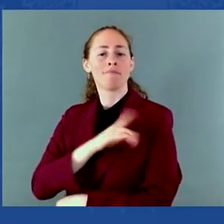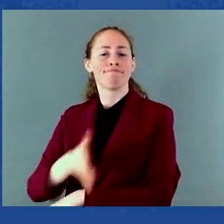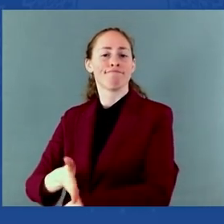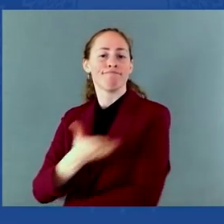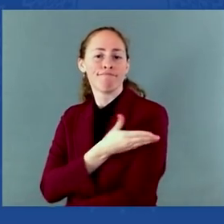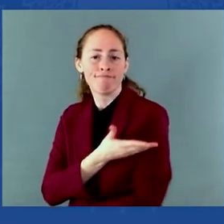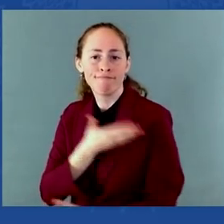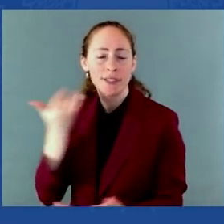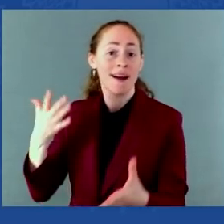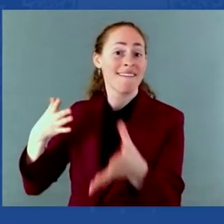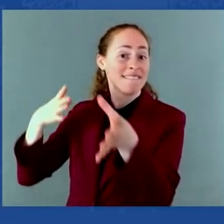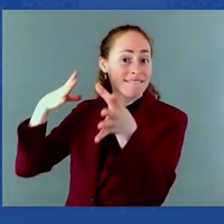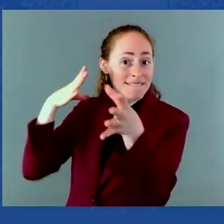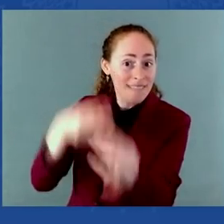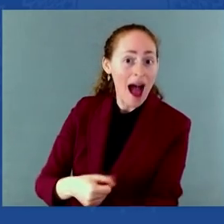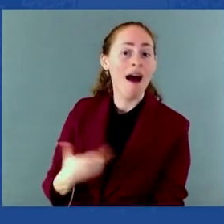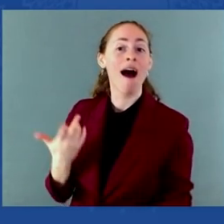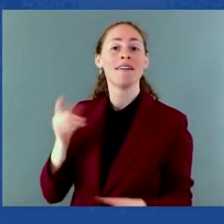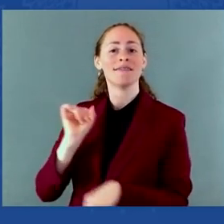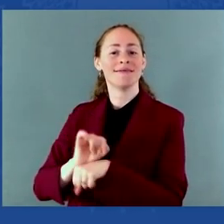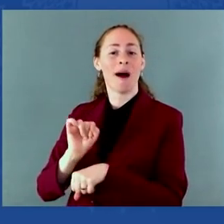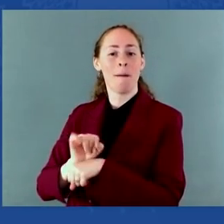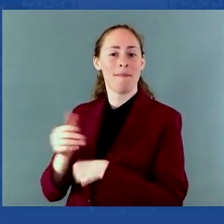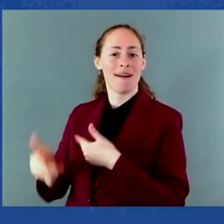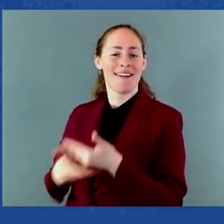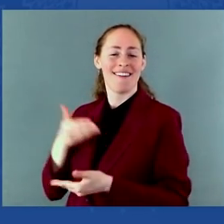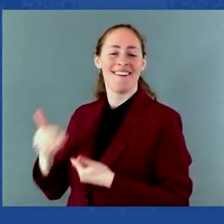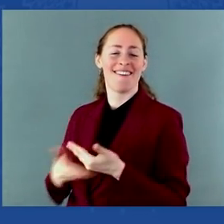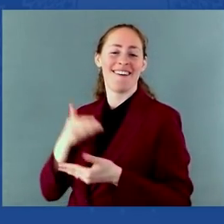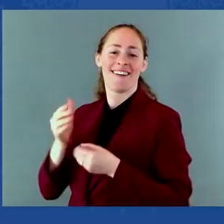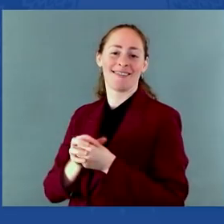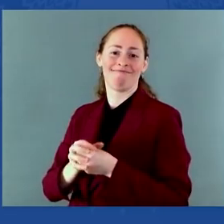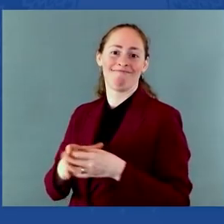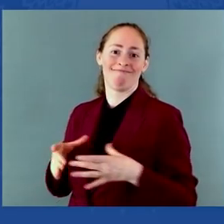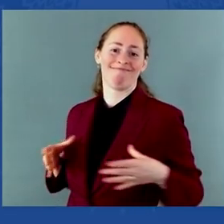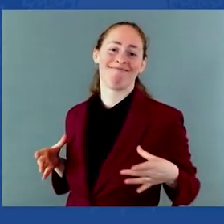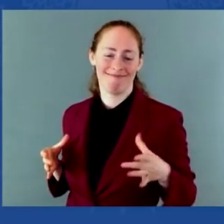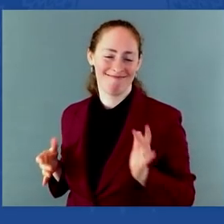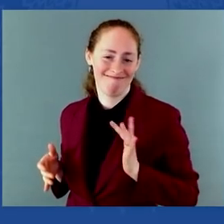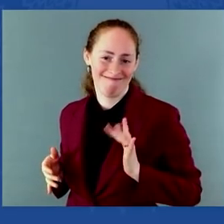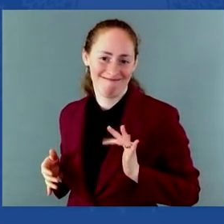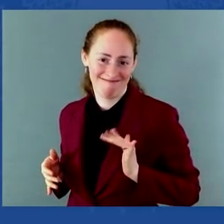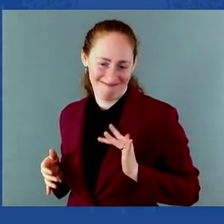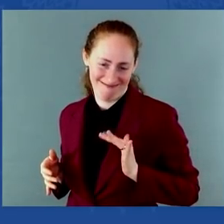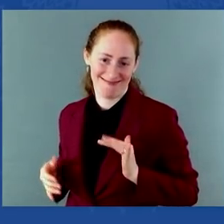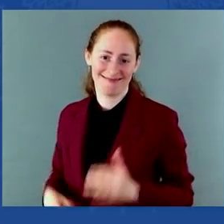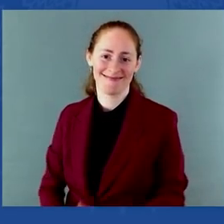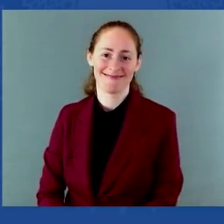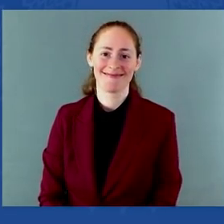It's estimated it'll create thousands -- excuse me -- up to two extra -- 2 million jobs extra a year,